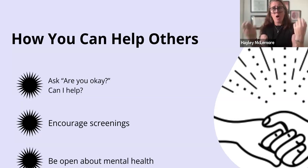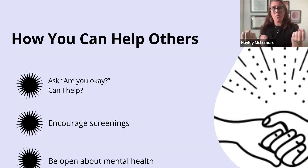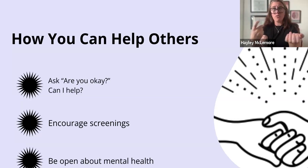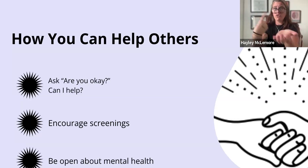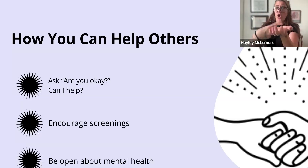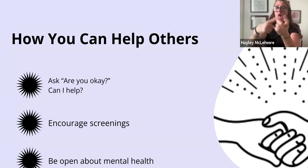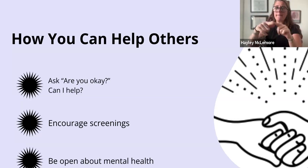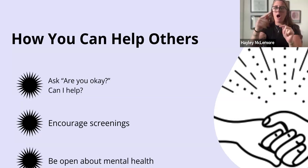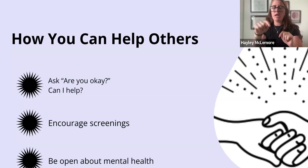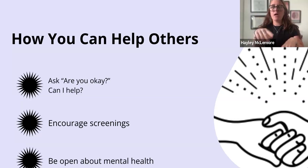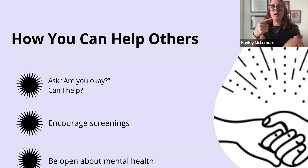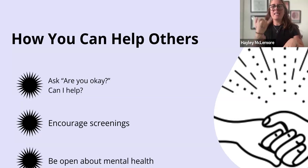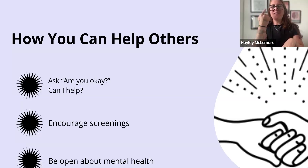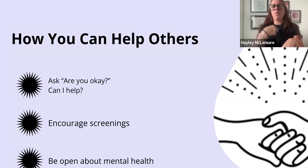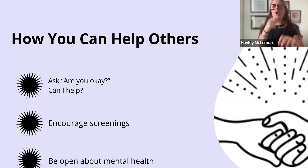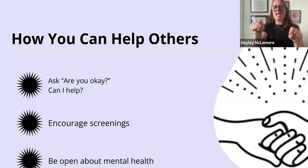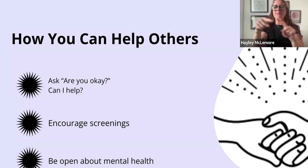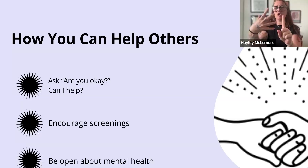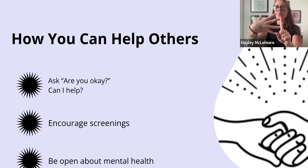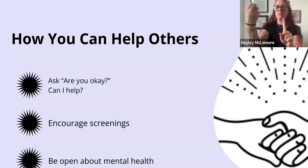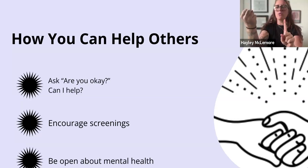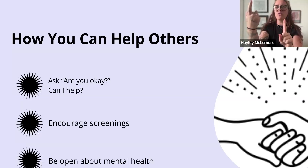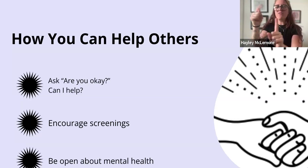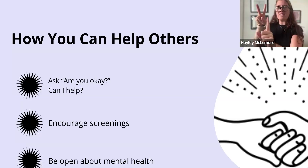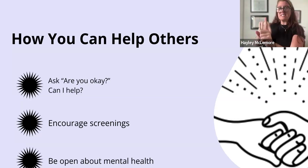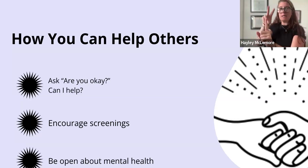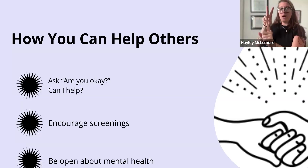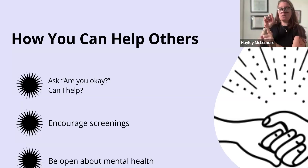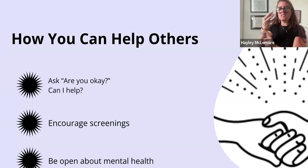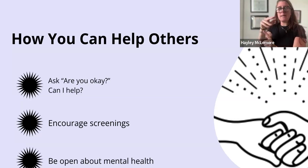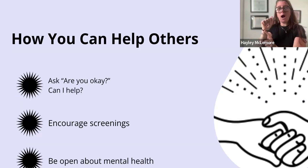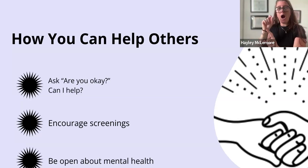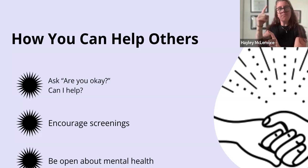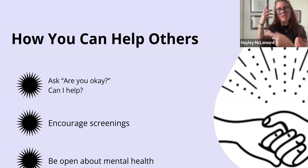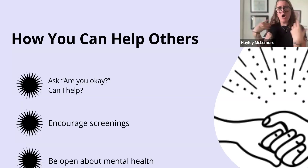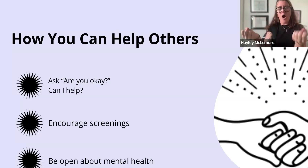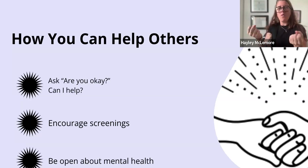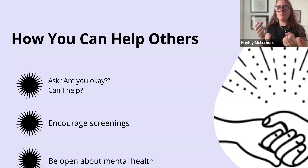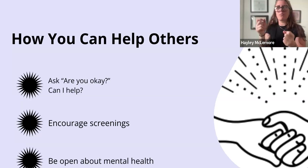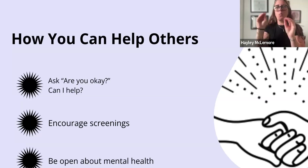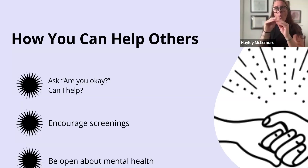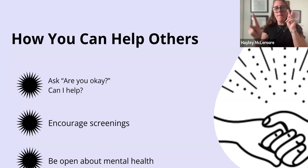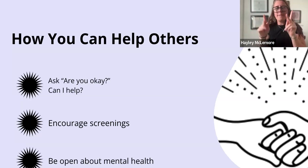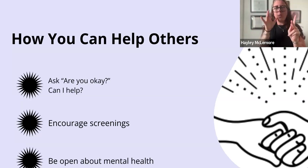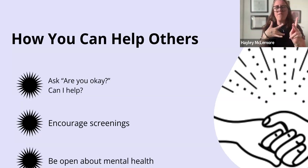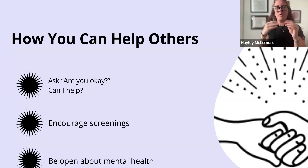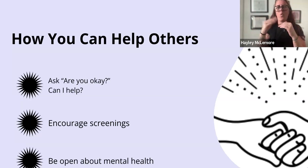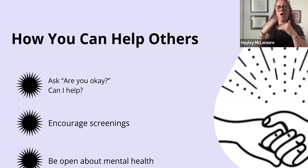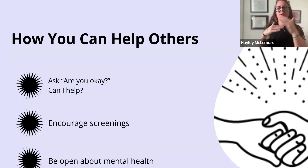And be open about your mental health. Talk about it. If we can remove the stigma about talking about mental health,